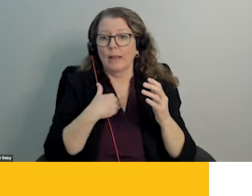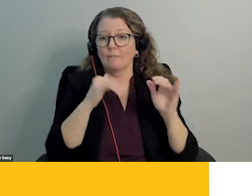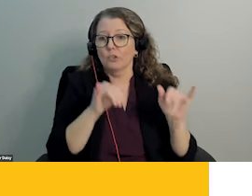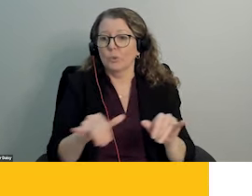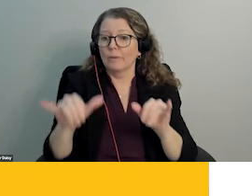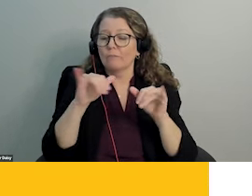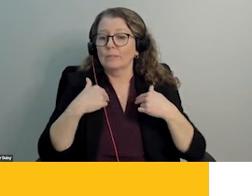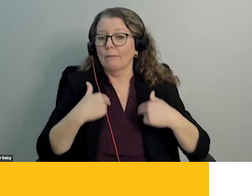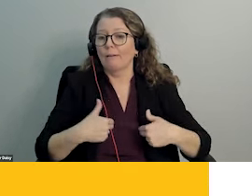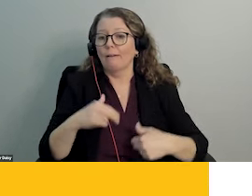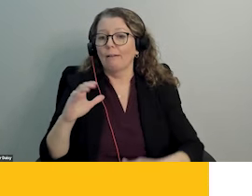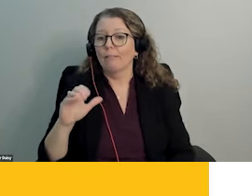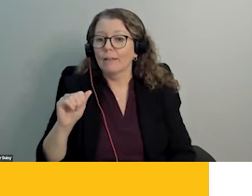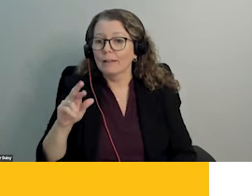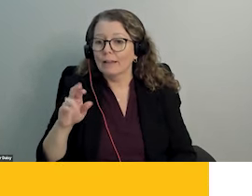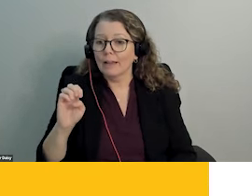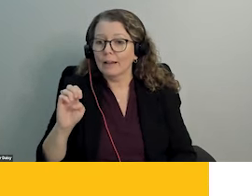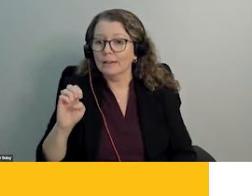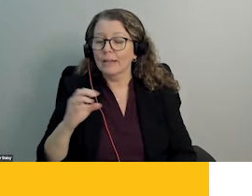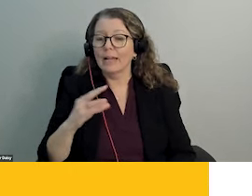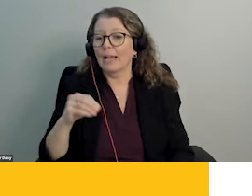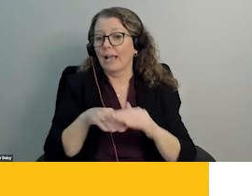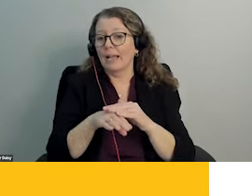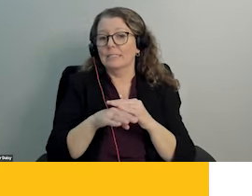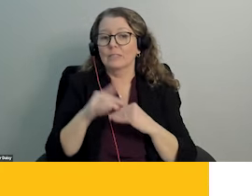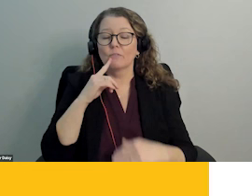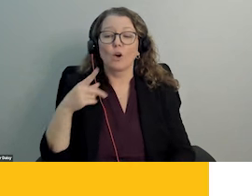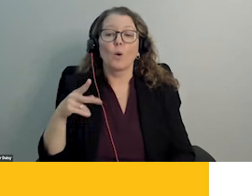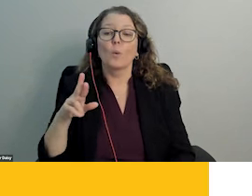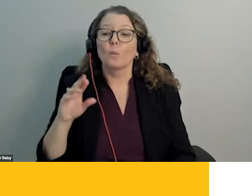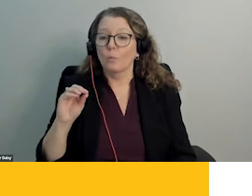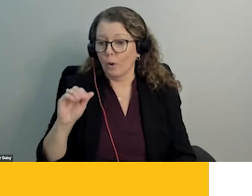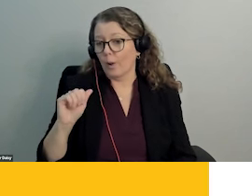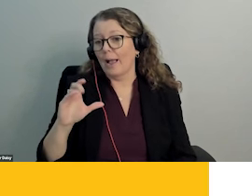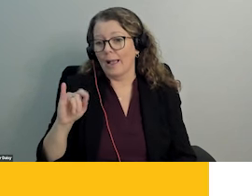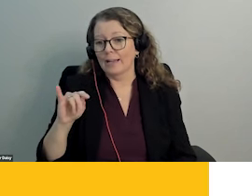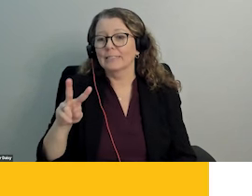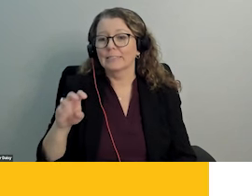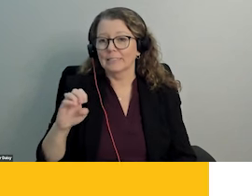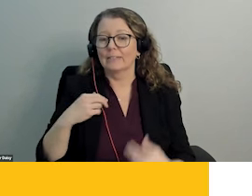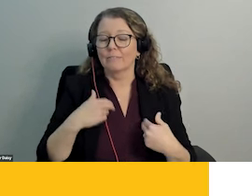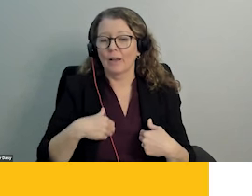and access to proactive healthcare. And as I told my story of Flint, Michigan,